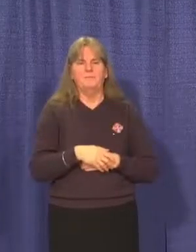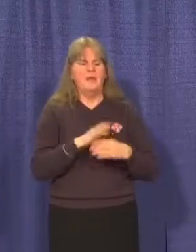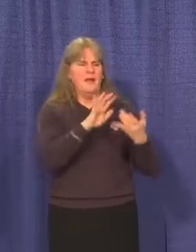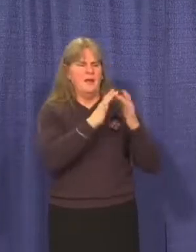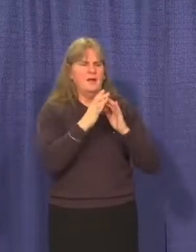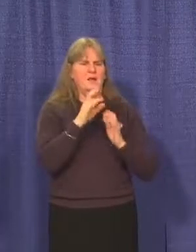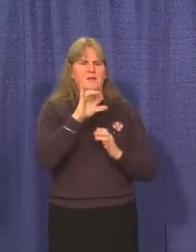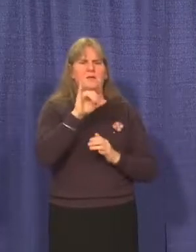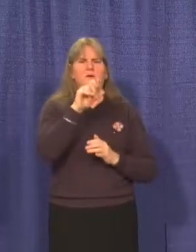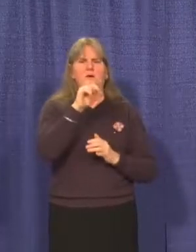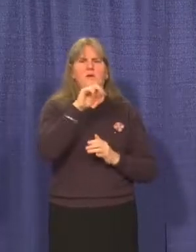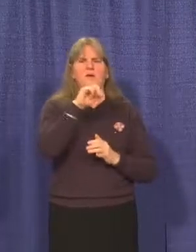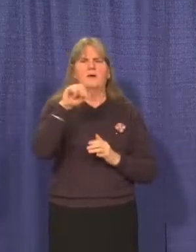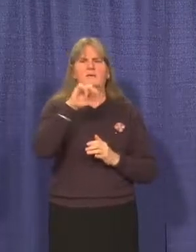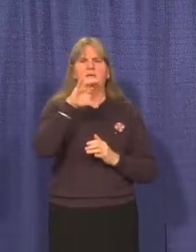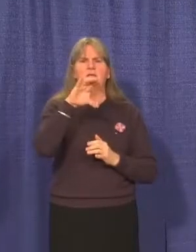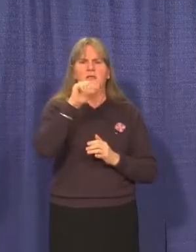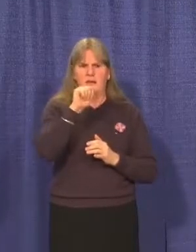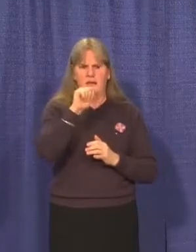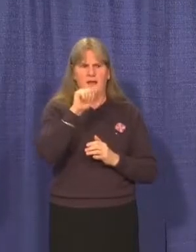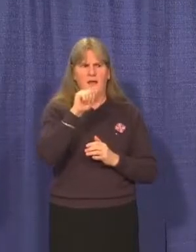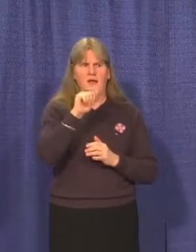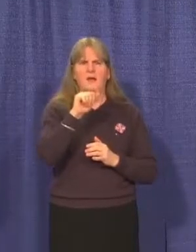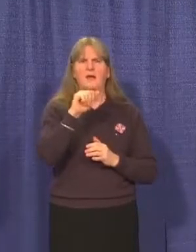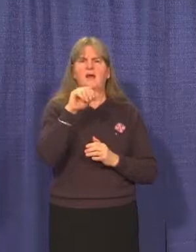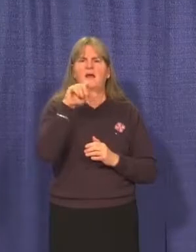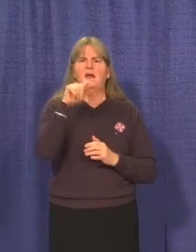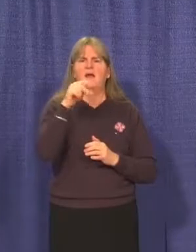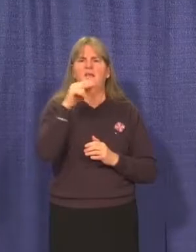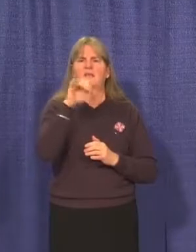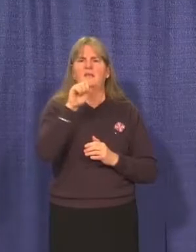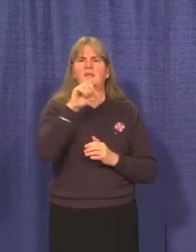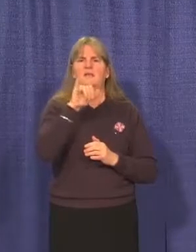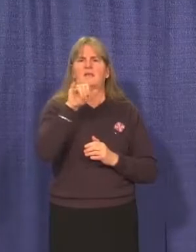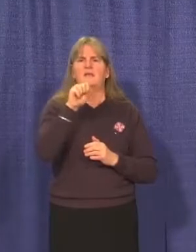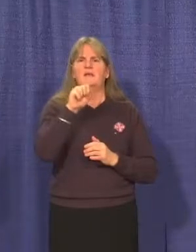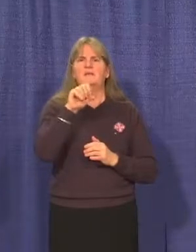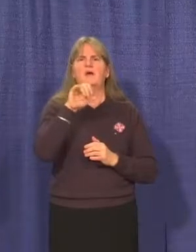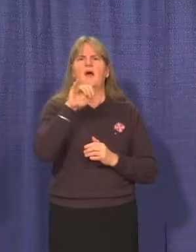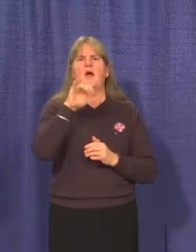To book online, you must visit Yukon.ca, this is our shot. That is linked from the main